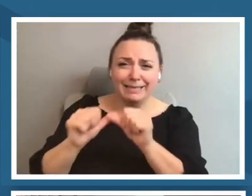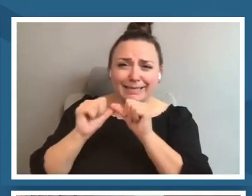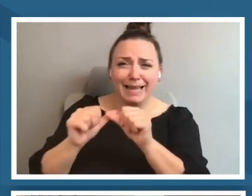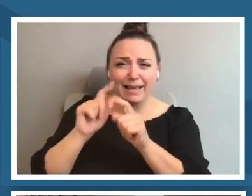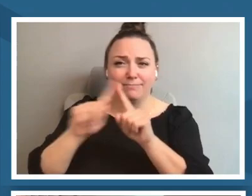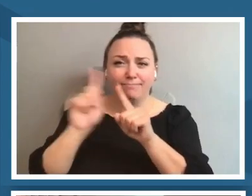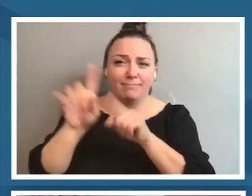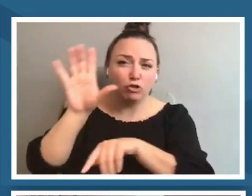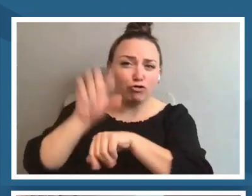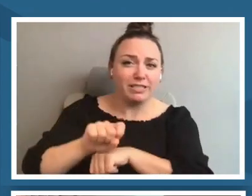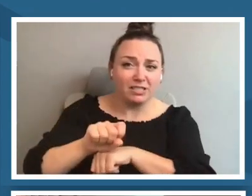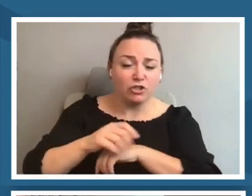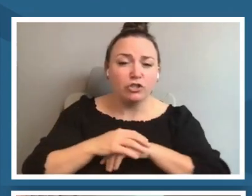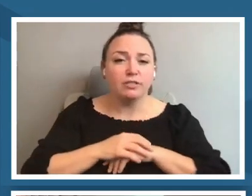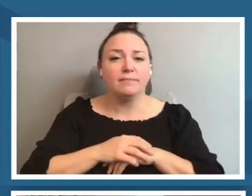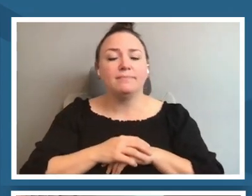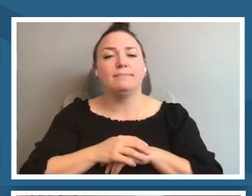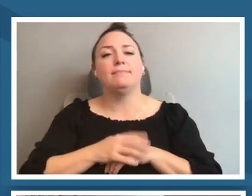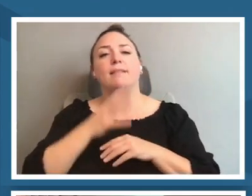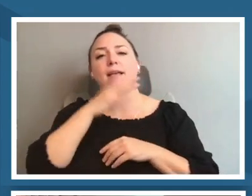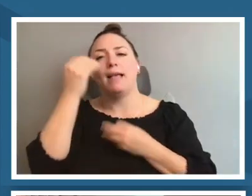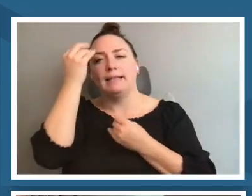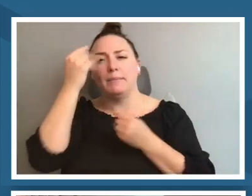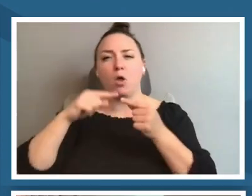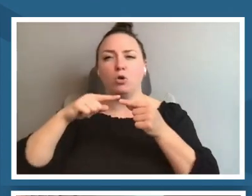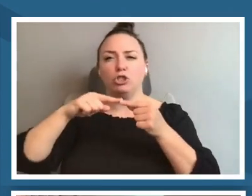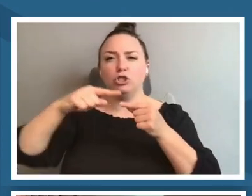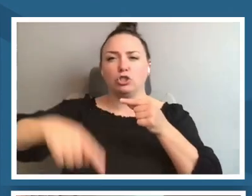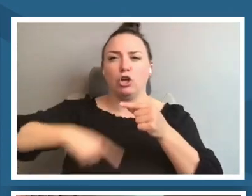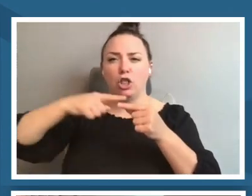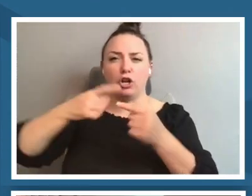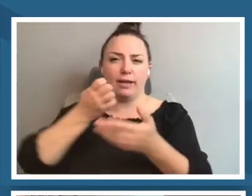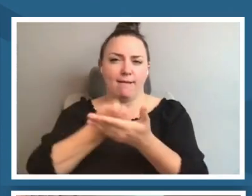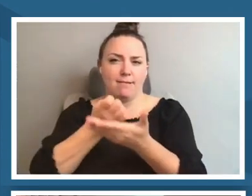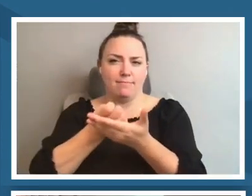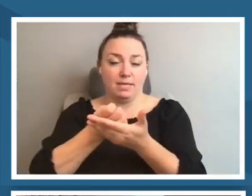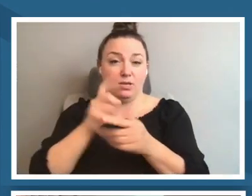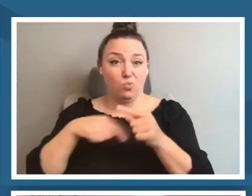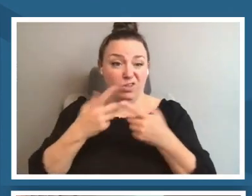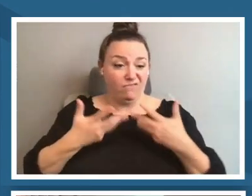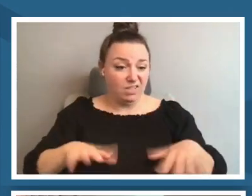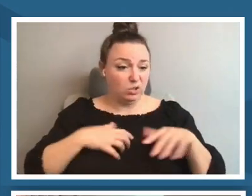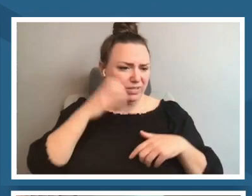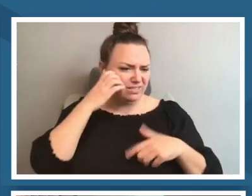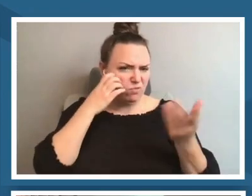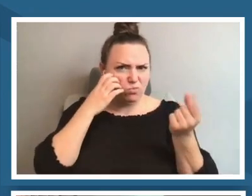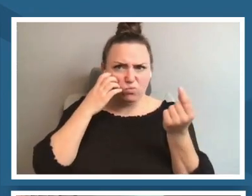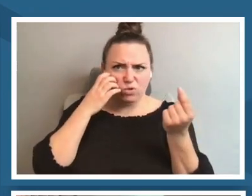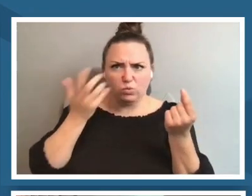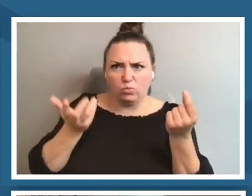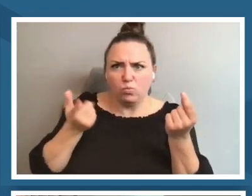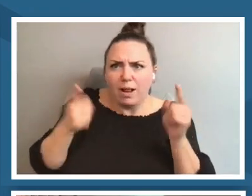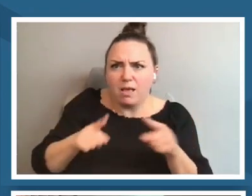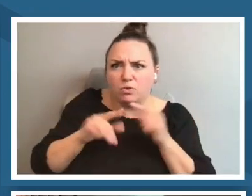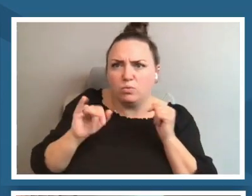thinking about circular economy so what happens when you're done with it